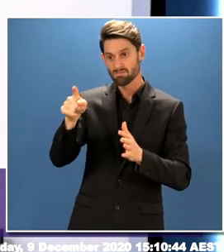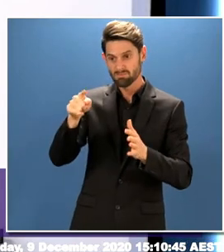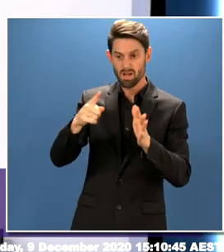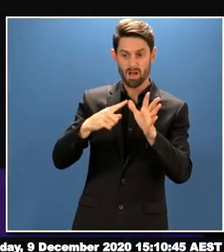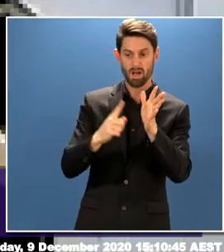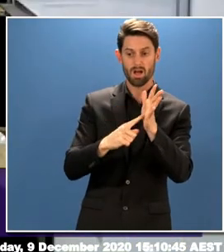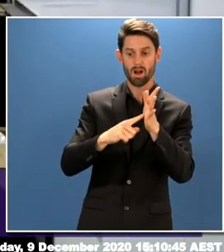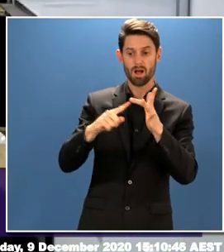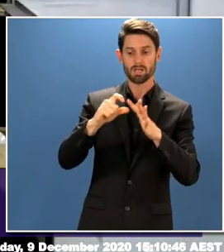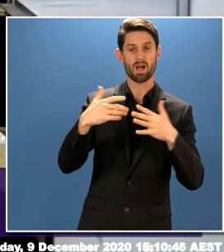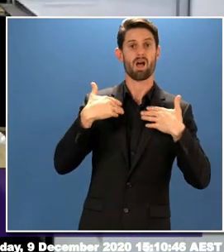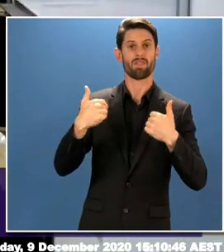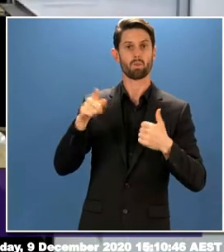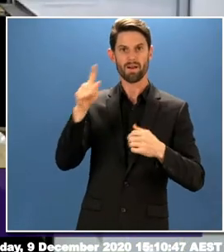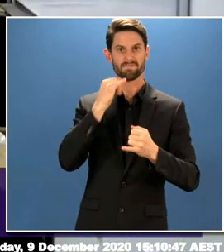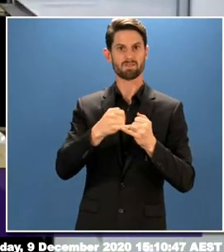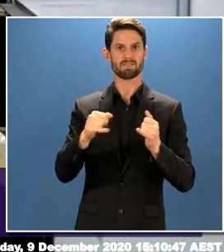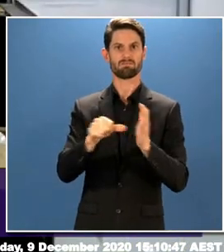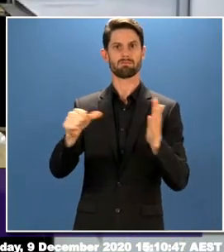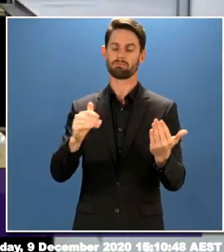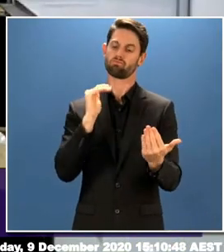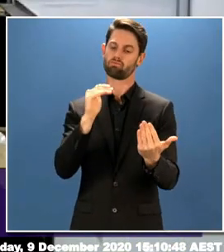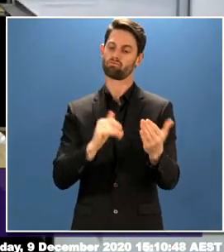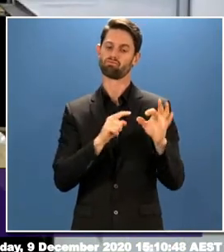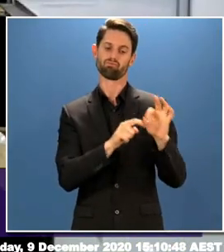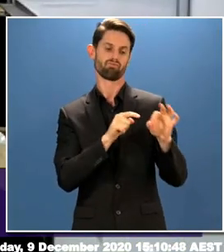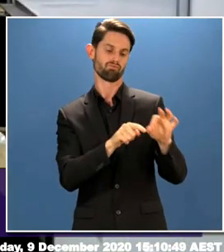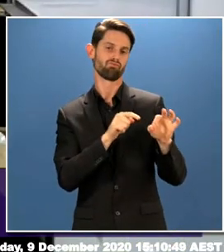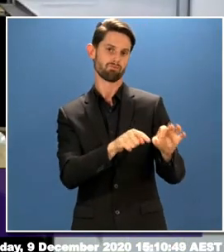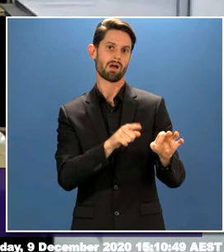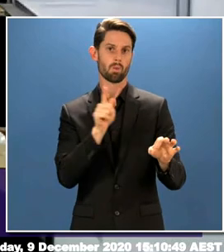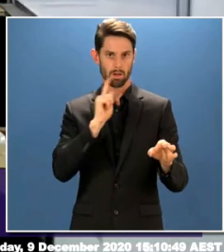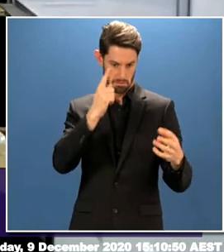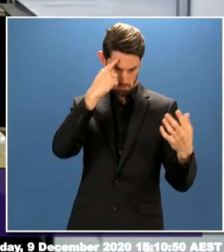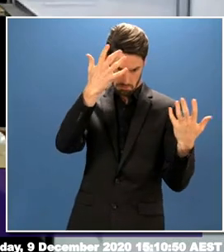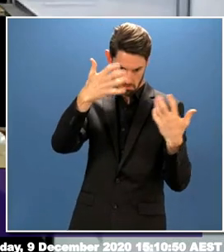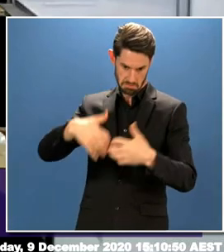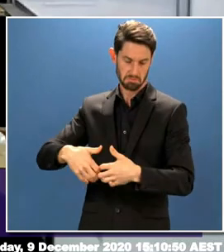asking some instrument questions of you to determine maybe your work experience.